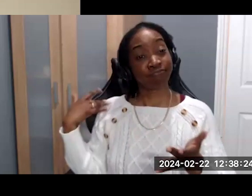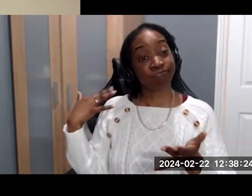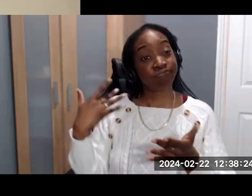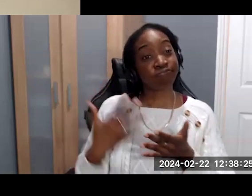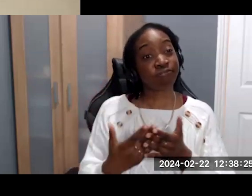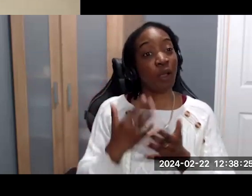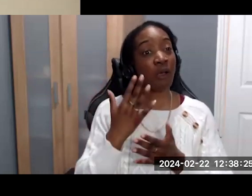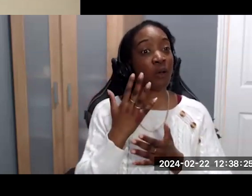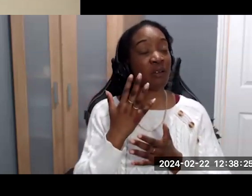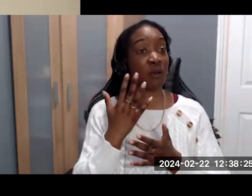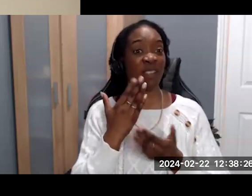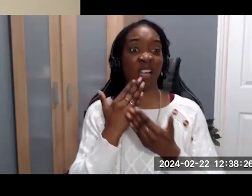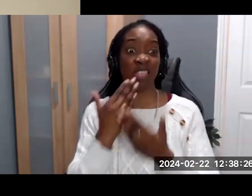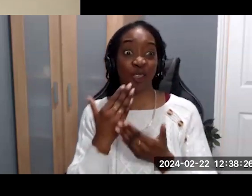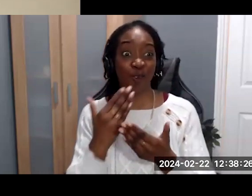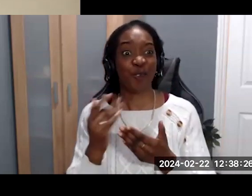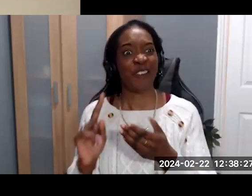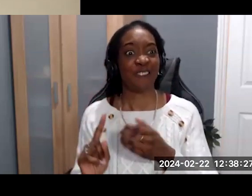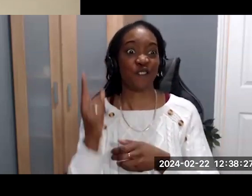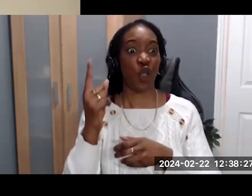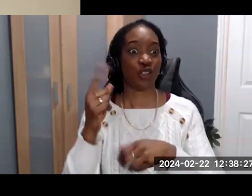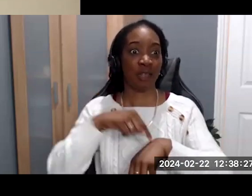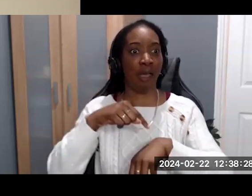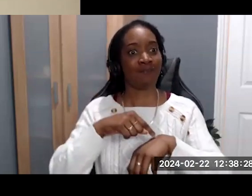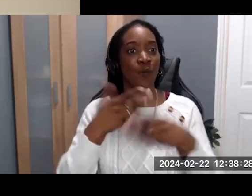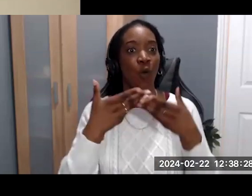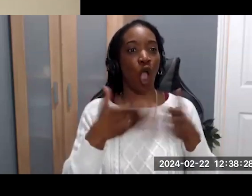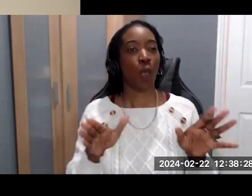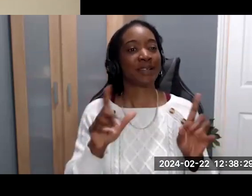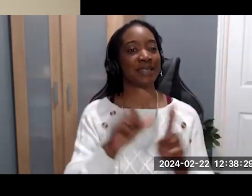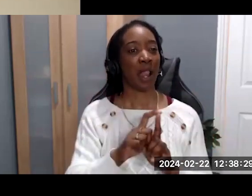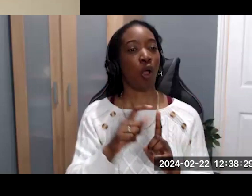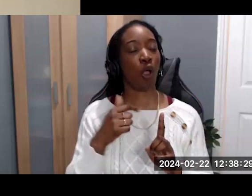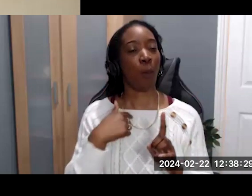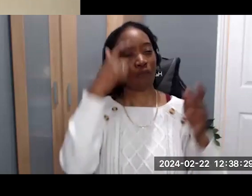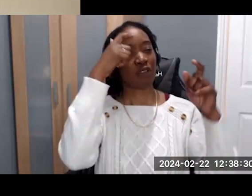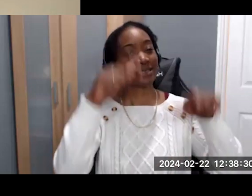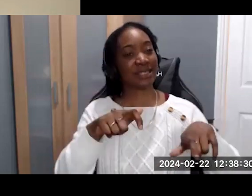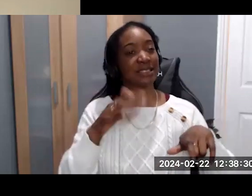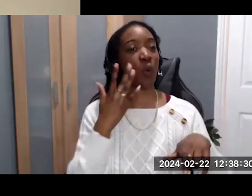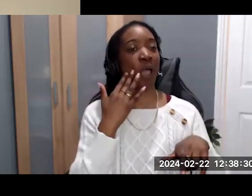thanks to the first edition of Open Dialogo my residency took place in September last year in